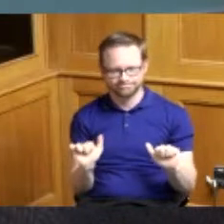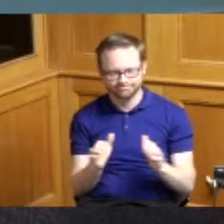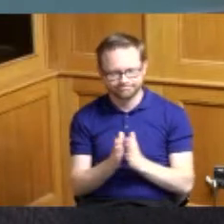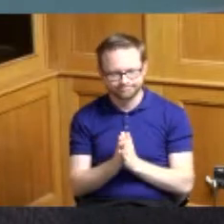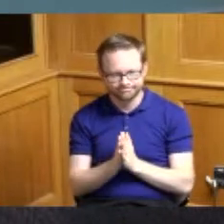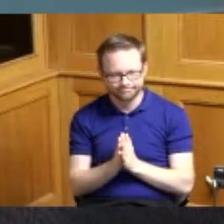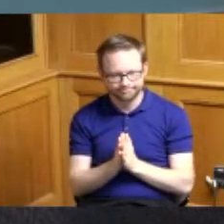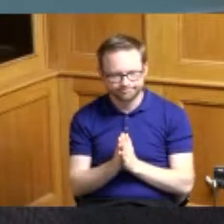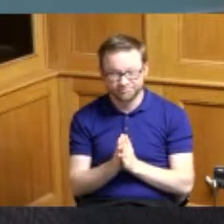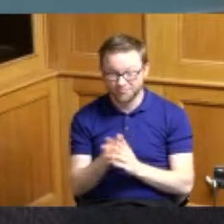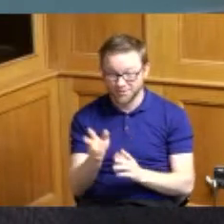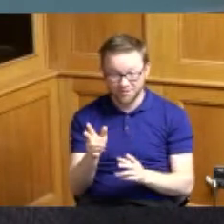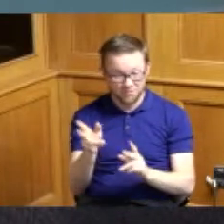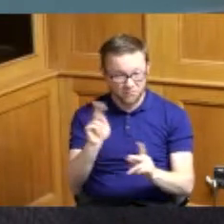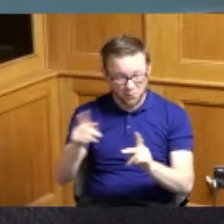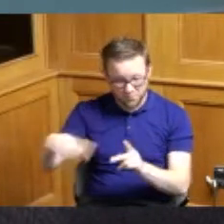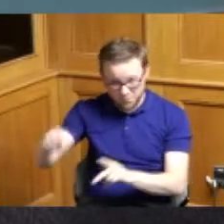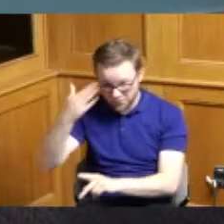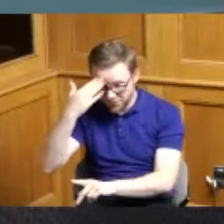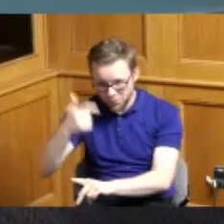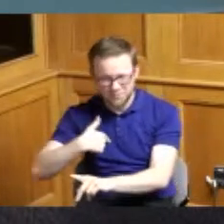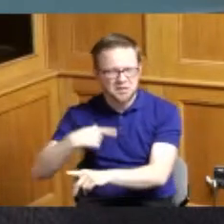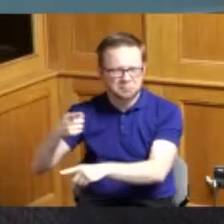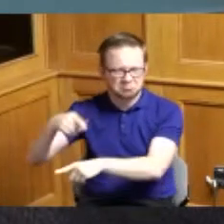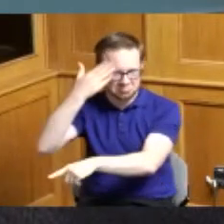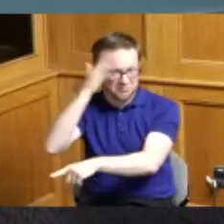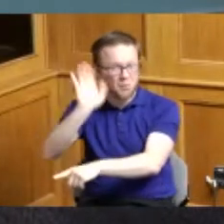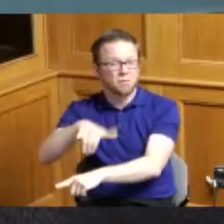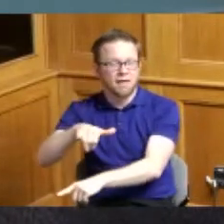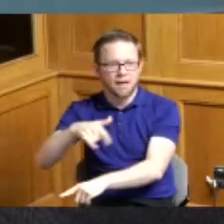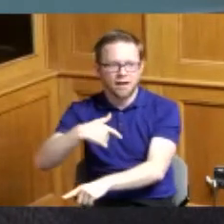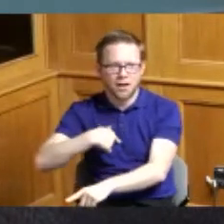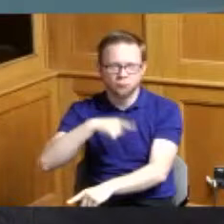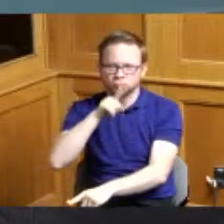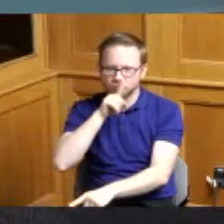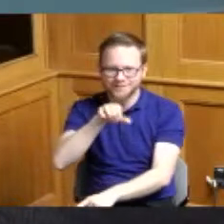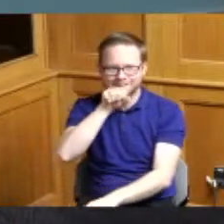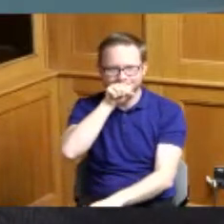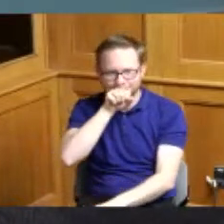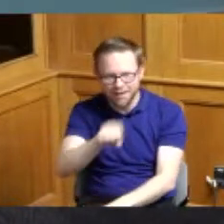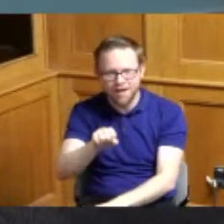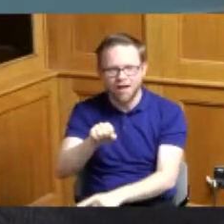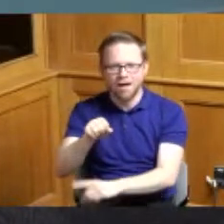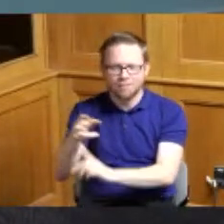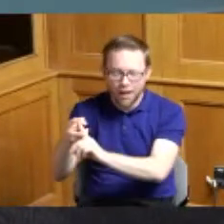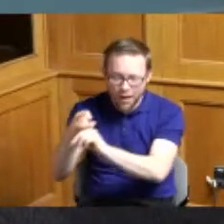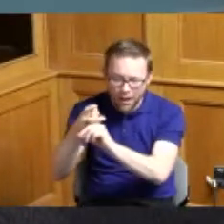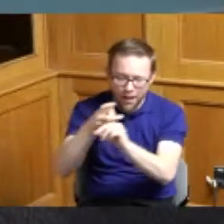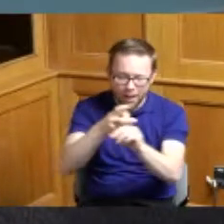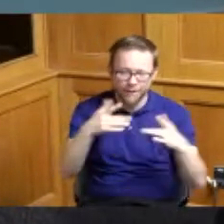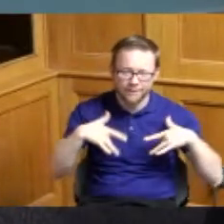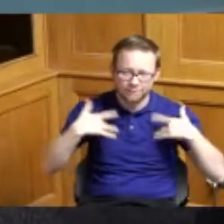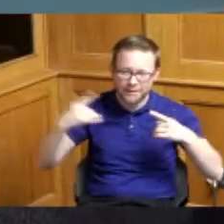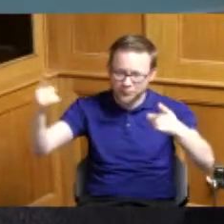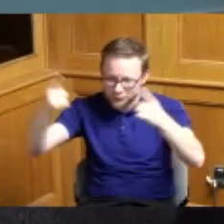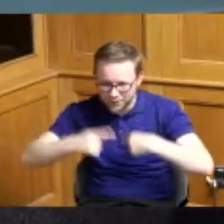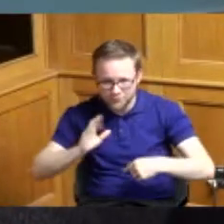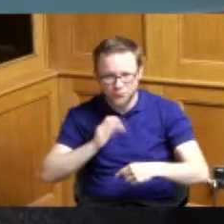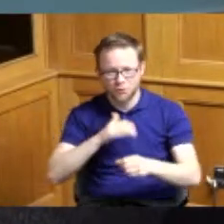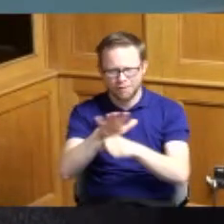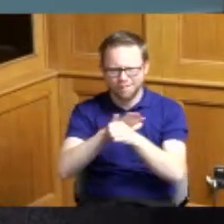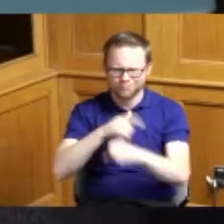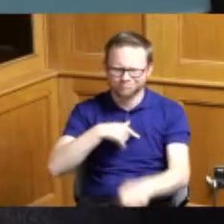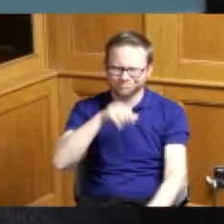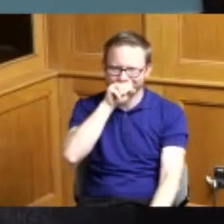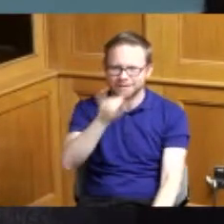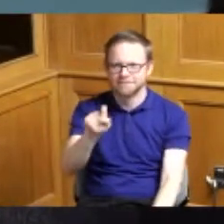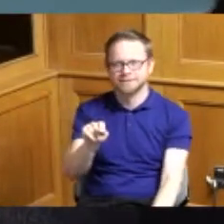people who know me know that I really love bringing stuff to our area and I tossed and